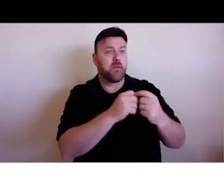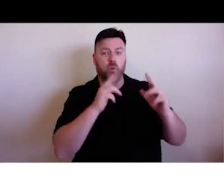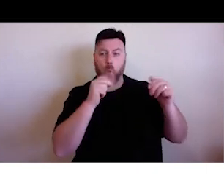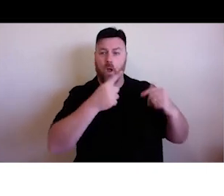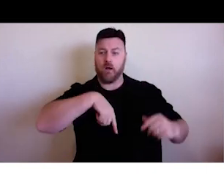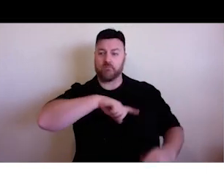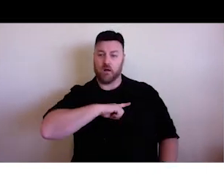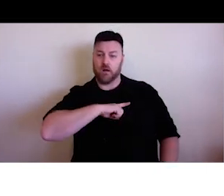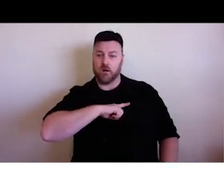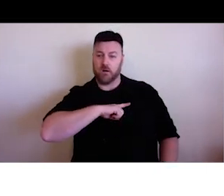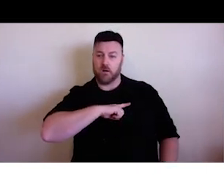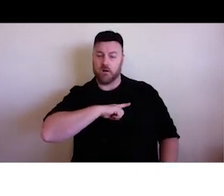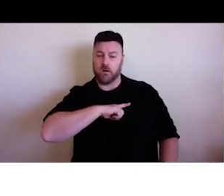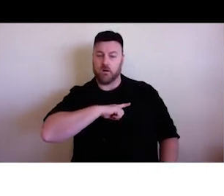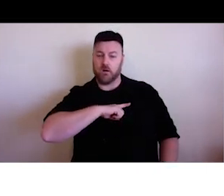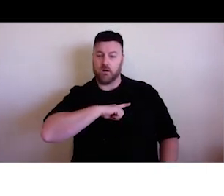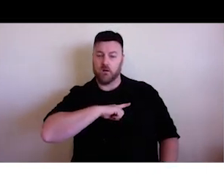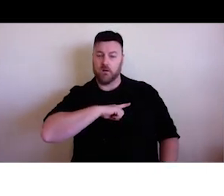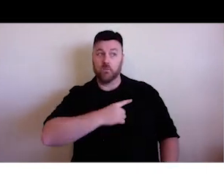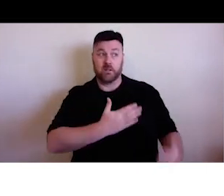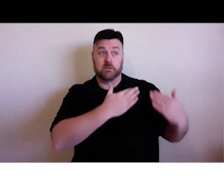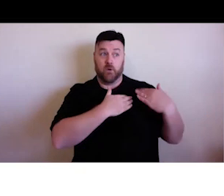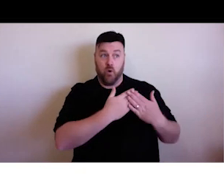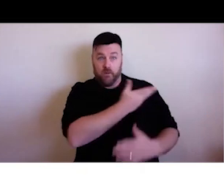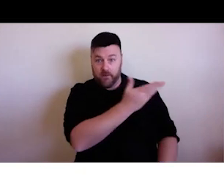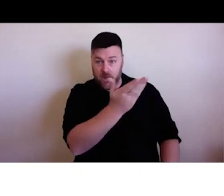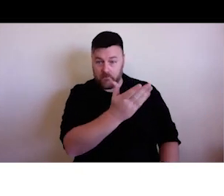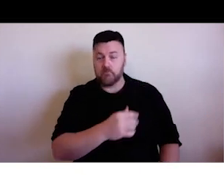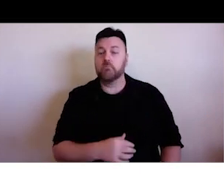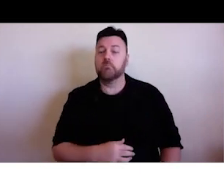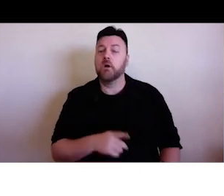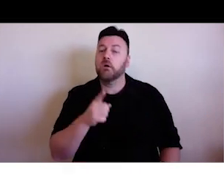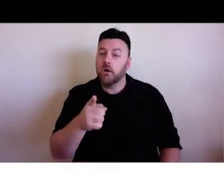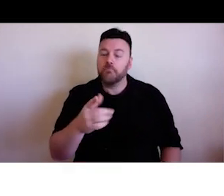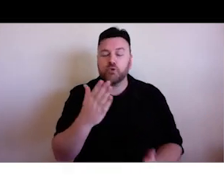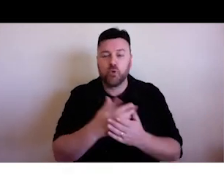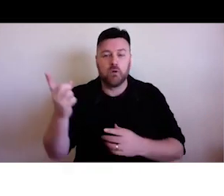phrase "leadership". Well, we need strong leadership. We need, you